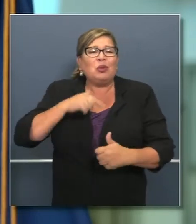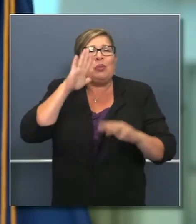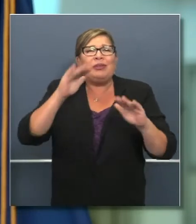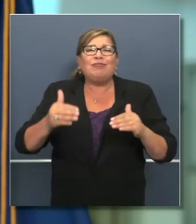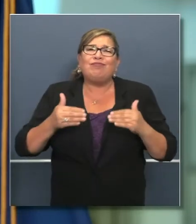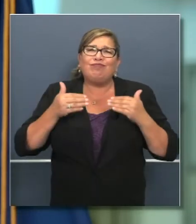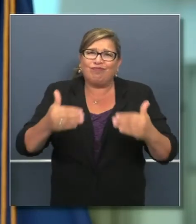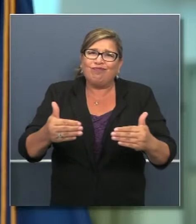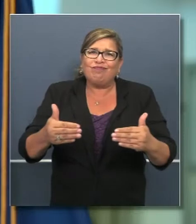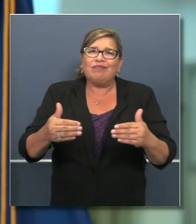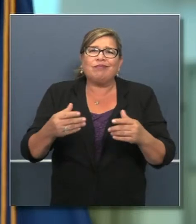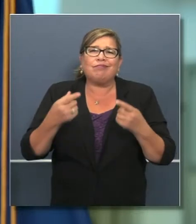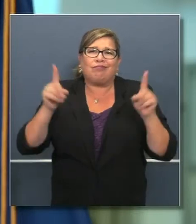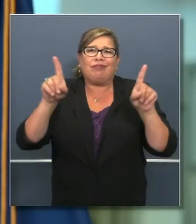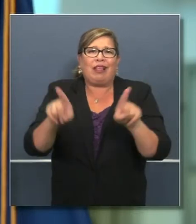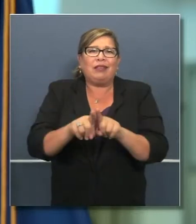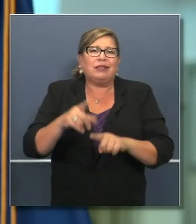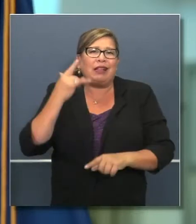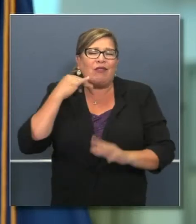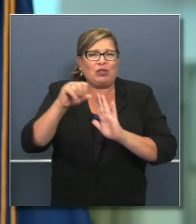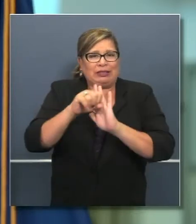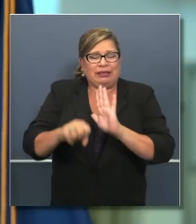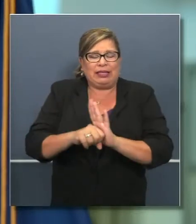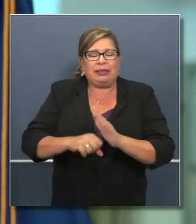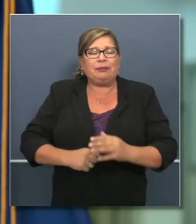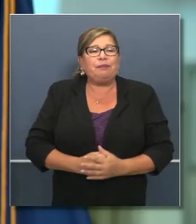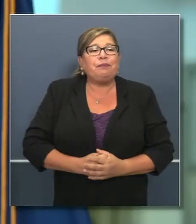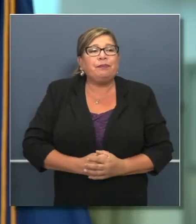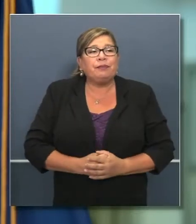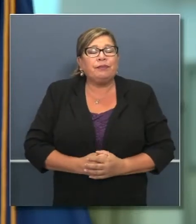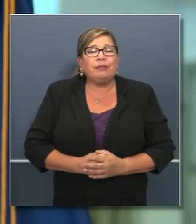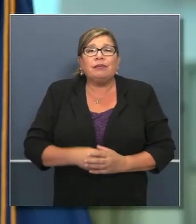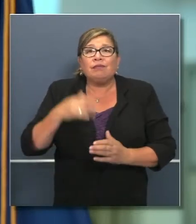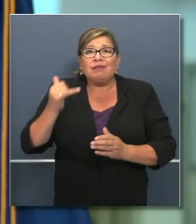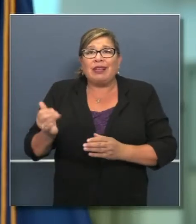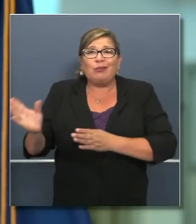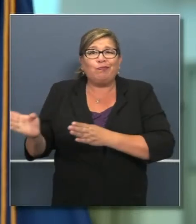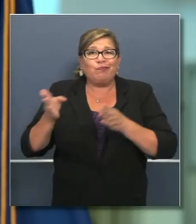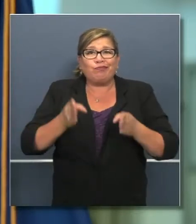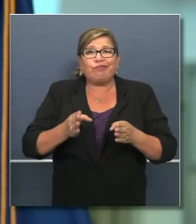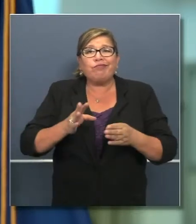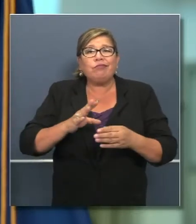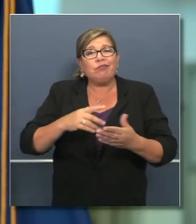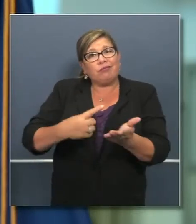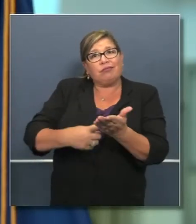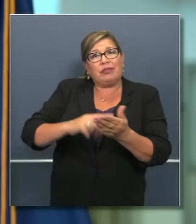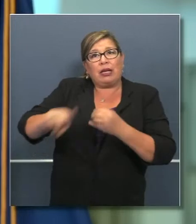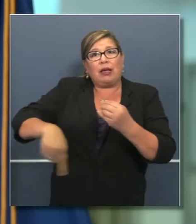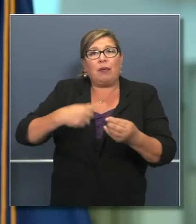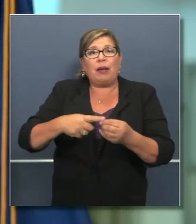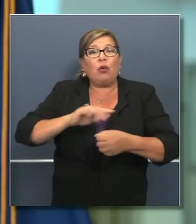to update everybody on where we are as it relates to the state of kovat 19 here in California or on